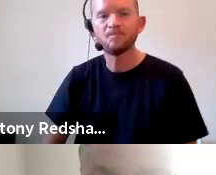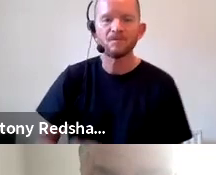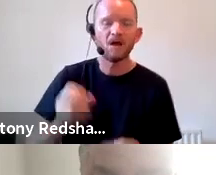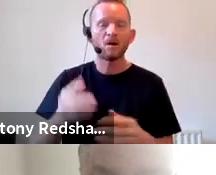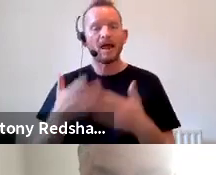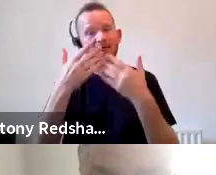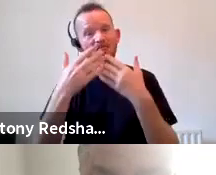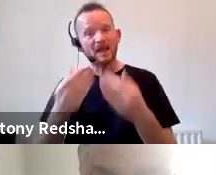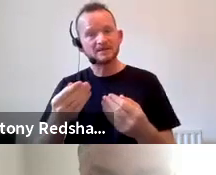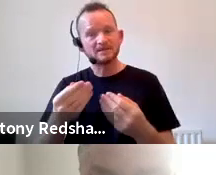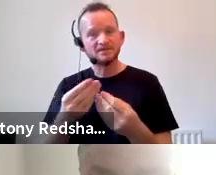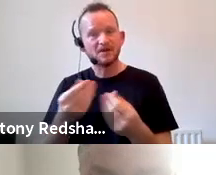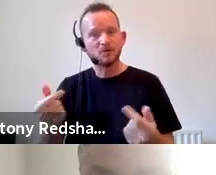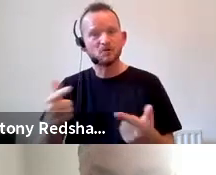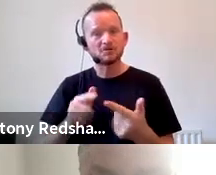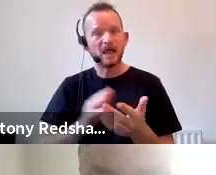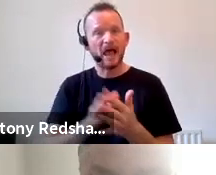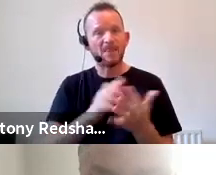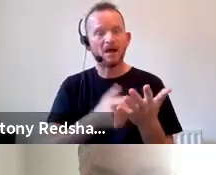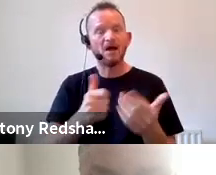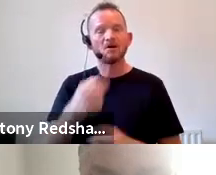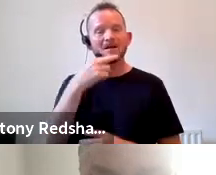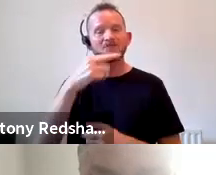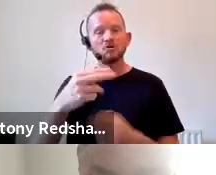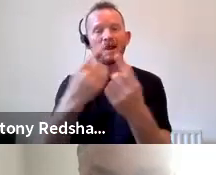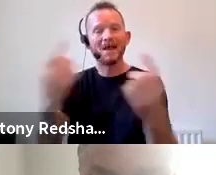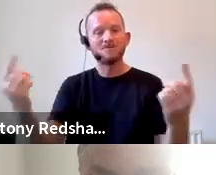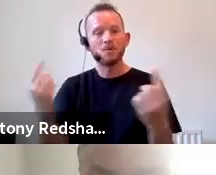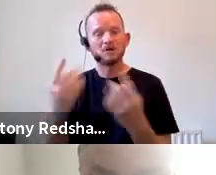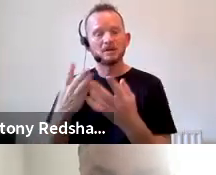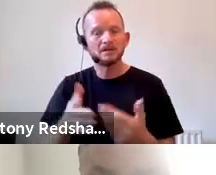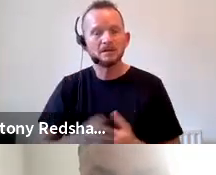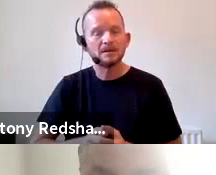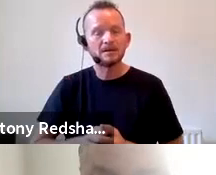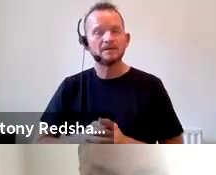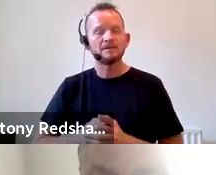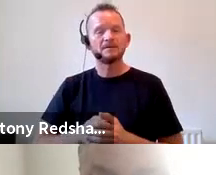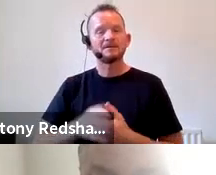Okay, thanks very much. Have a good afternoon everybody.